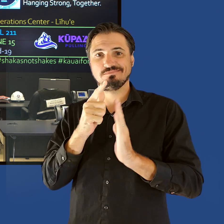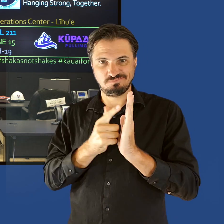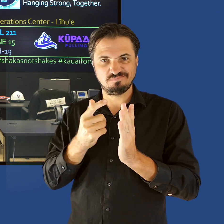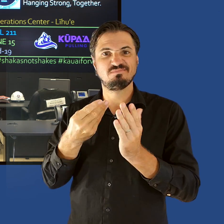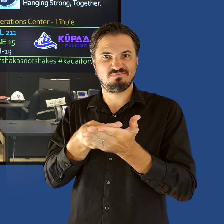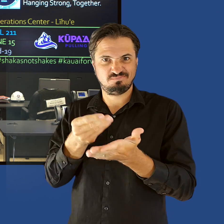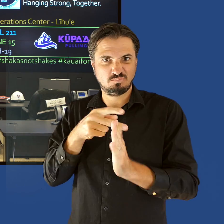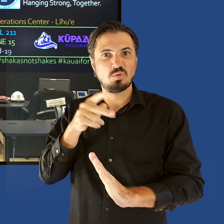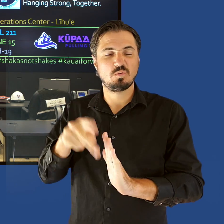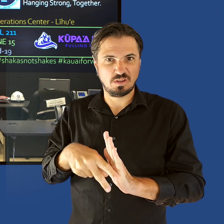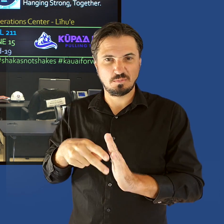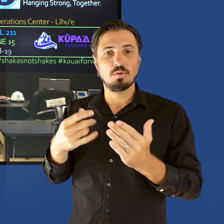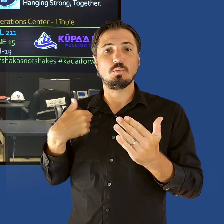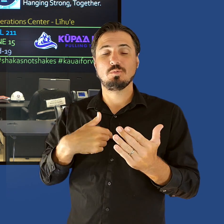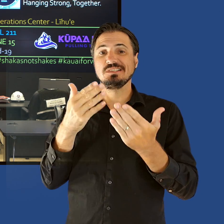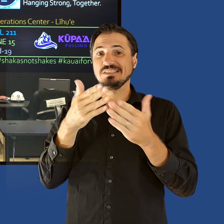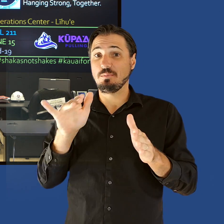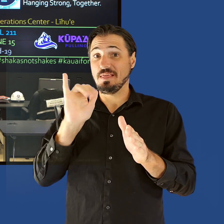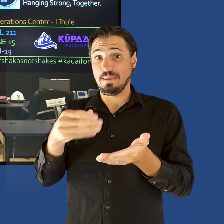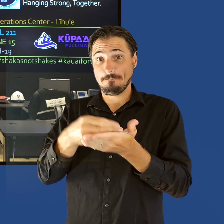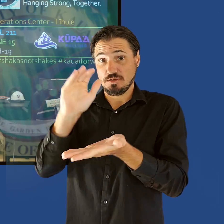We have separated that funding into three groups, which include: